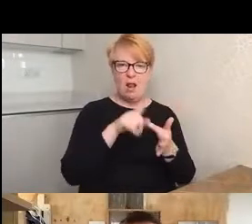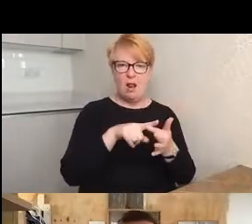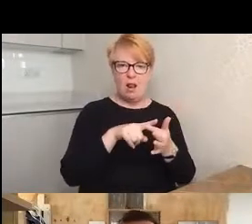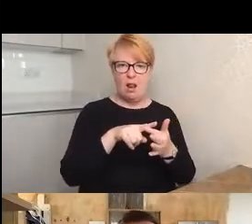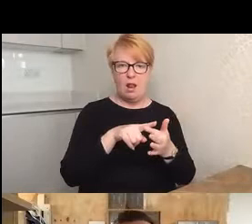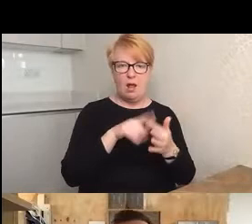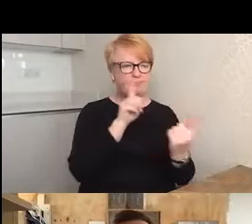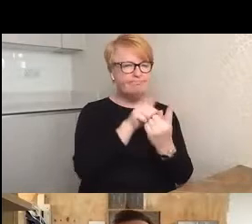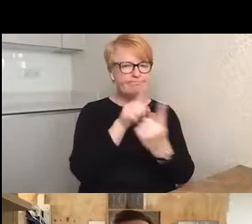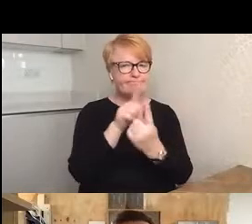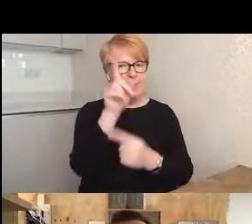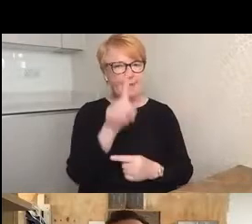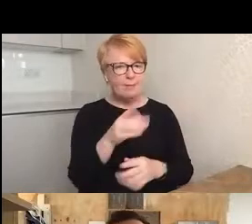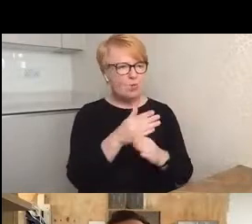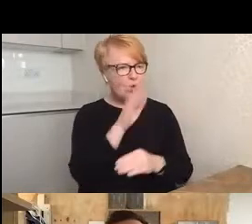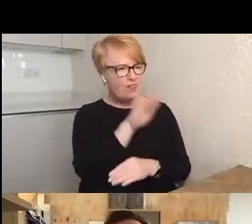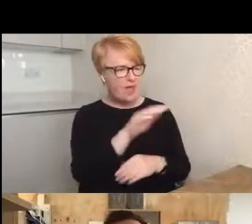proposal to close the gallery, use her production budget,